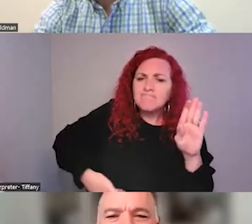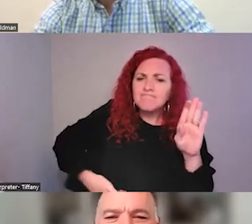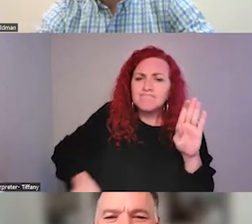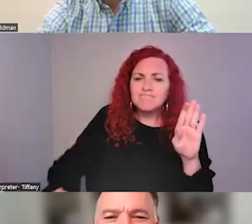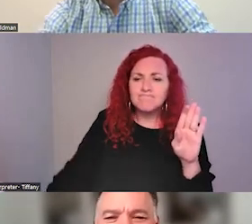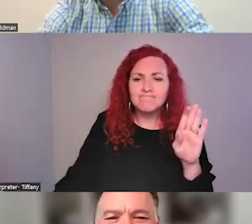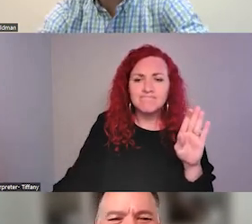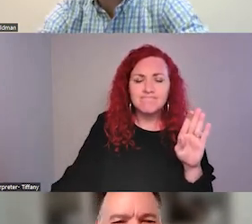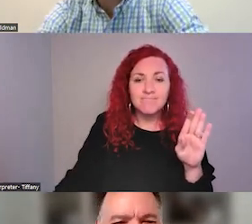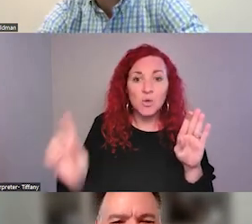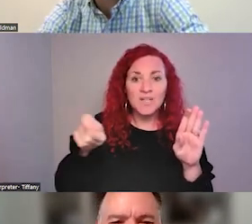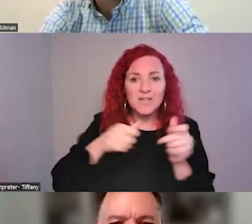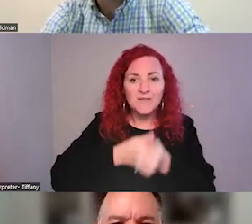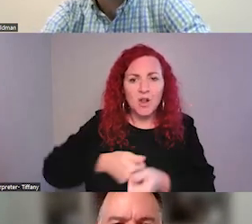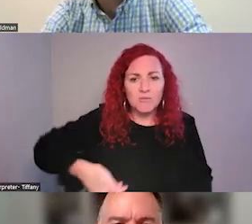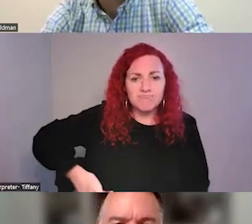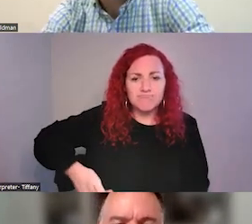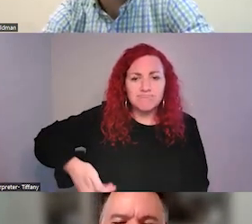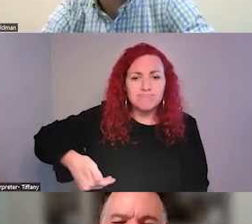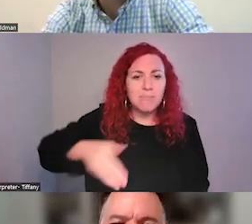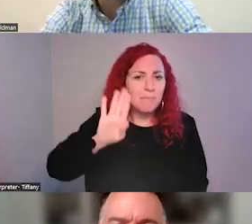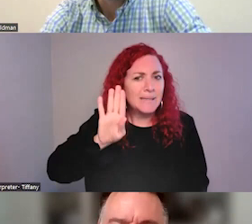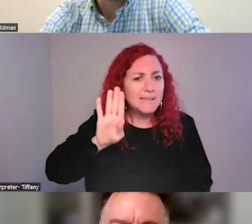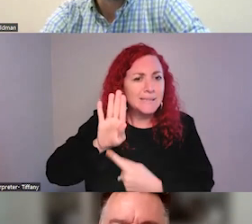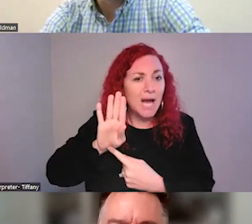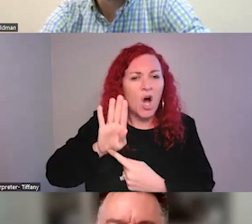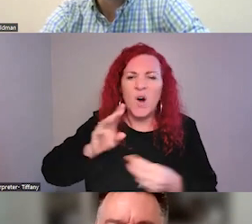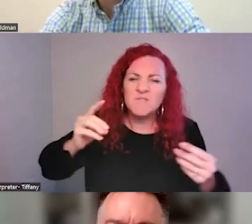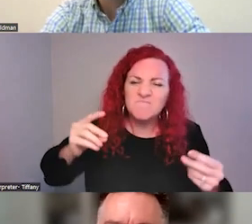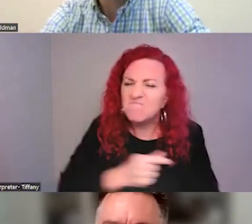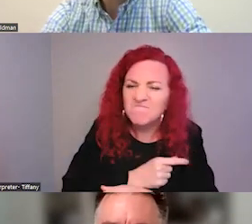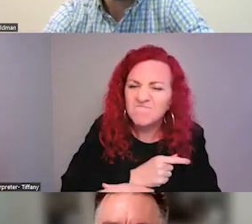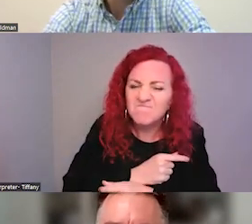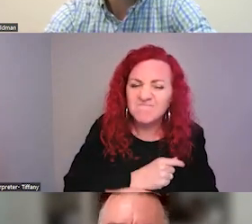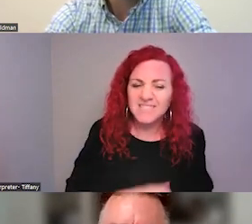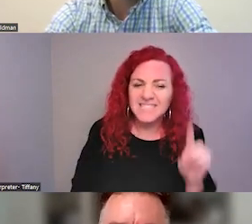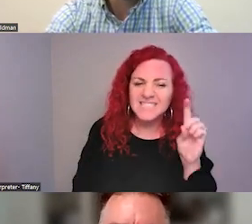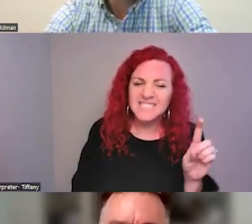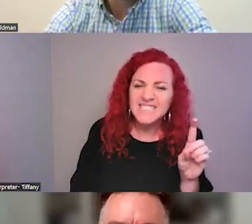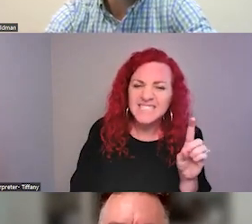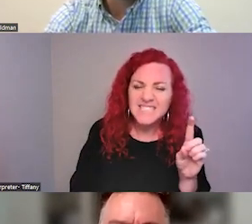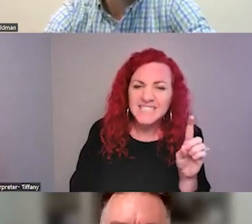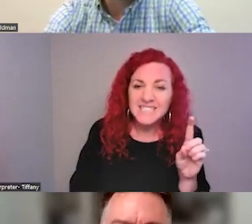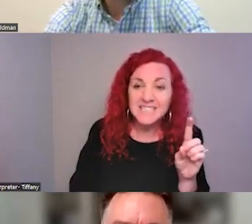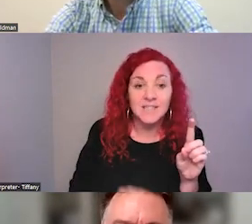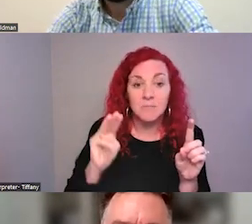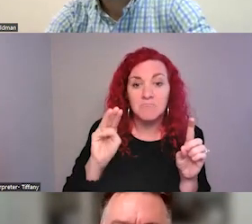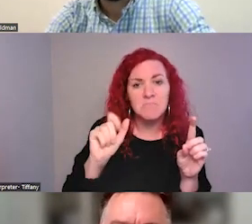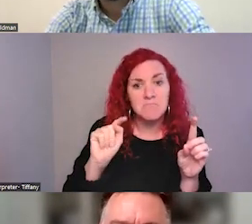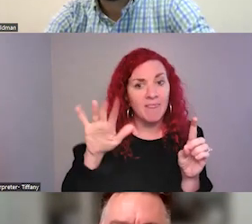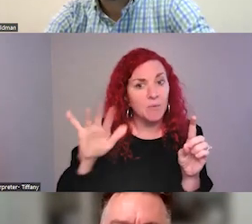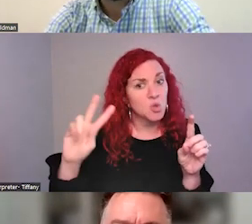D. ACTUALLY, THAT WAS YOUR SECOND GUT SO I AM GOING TO